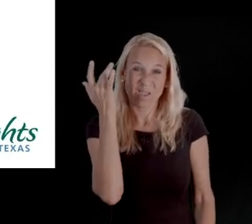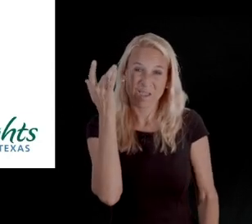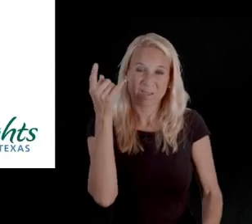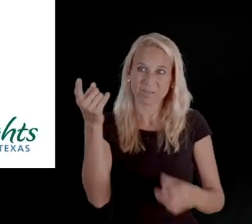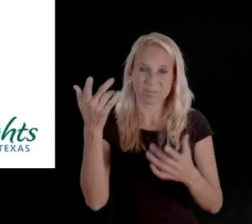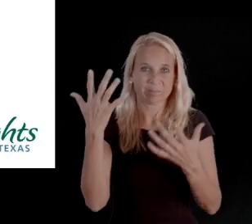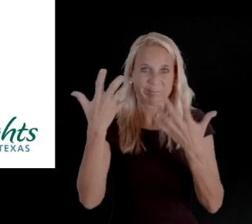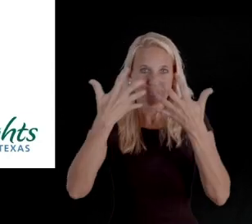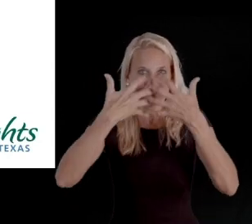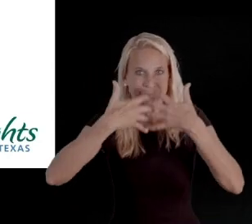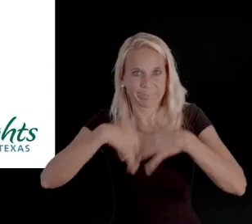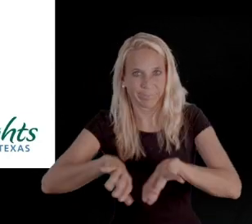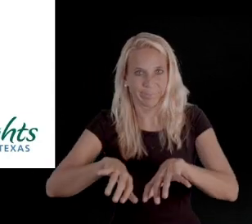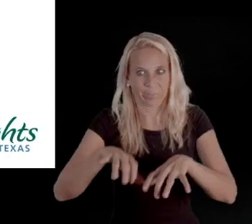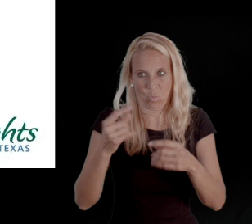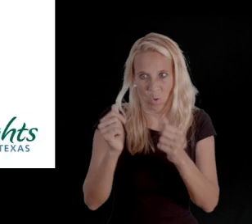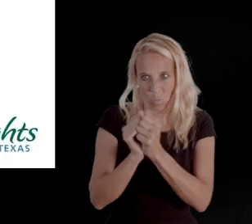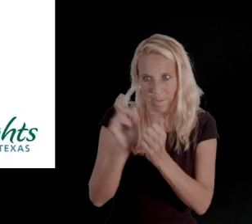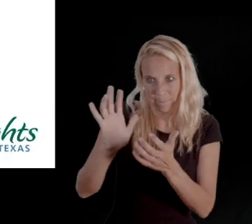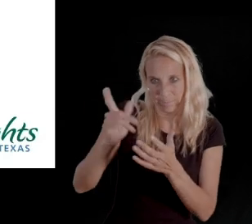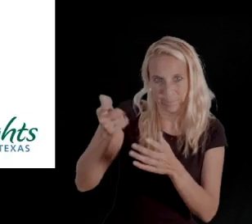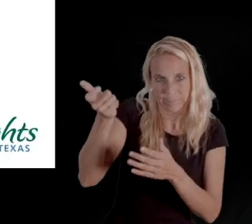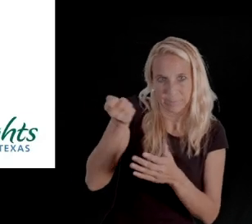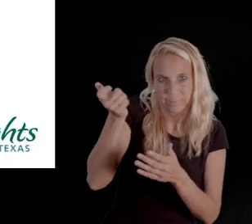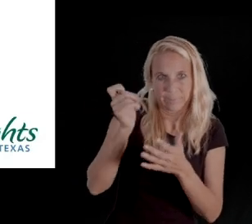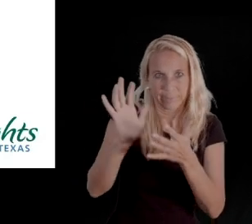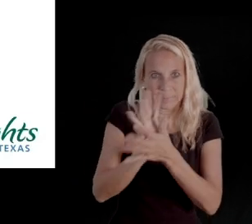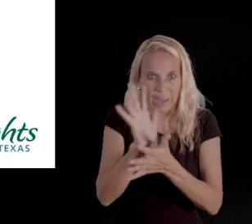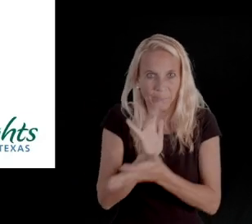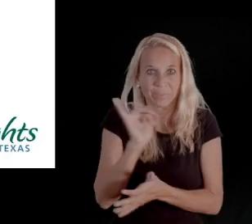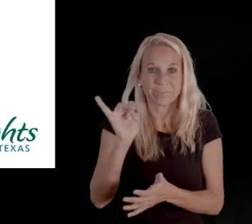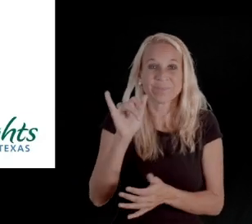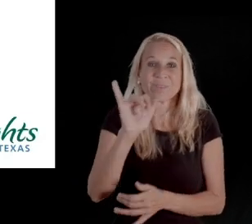going on with the beneficiary on paper. So they have you or your loved one like, this is it,